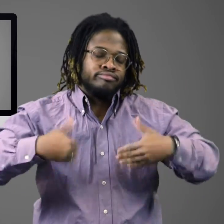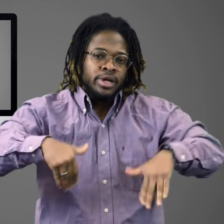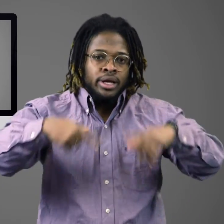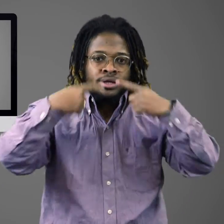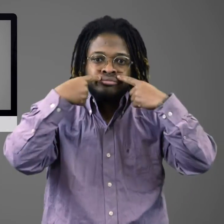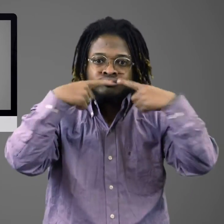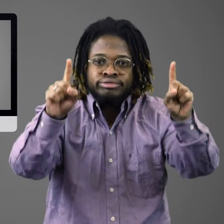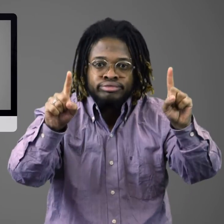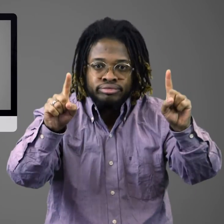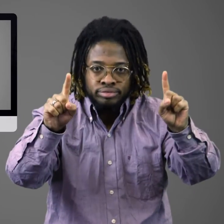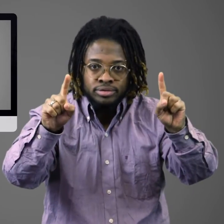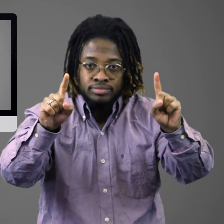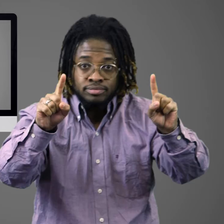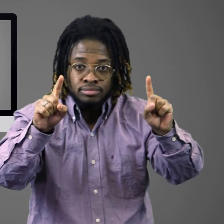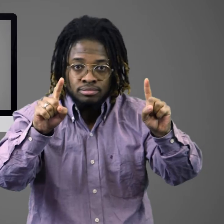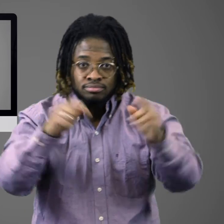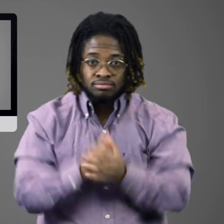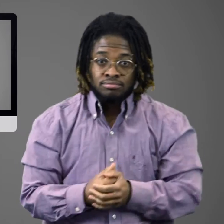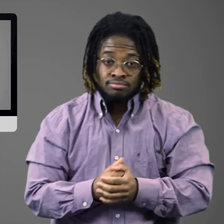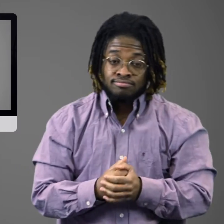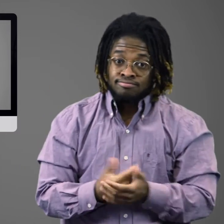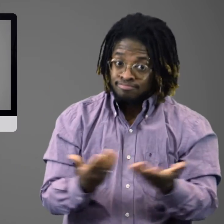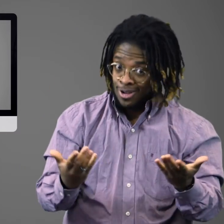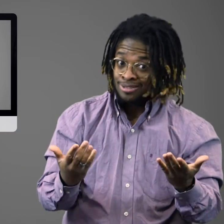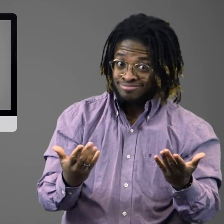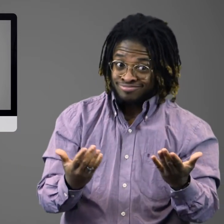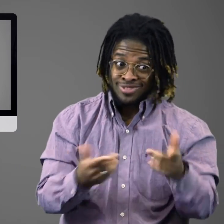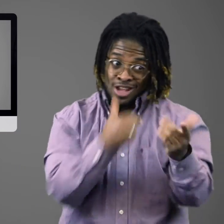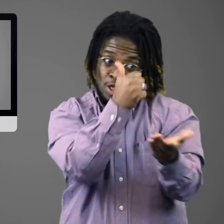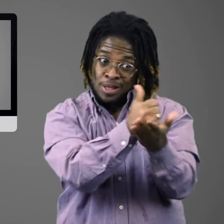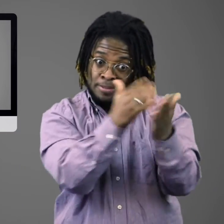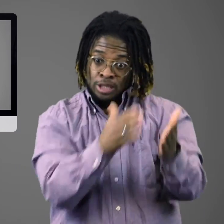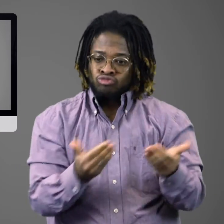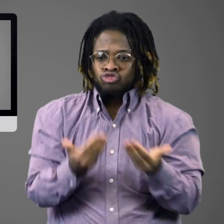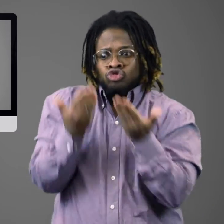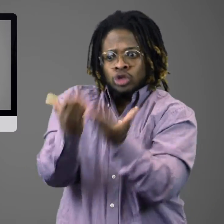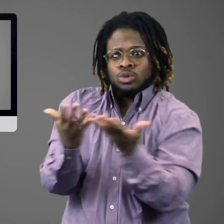VRI was so successful, in fact, the therapist suggested